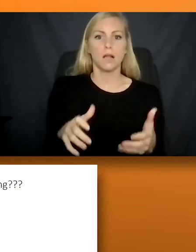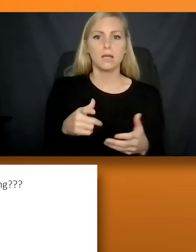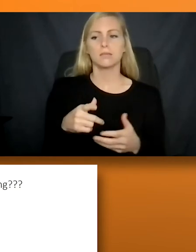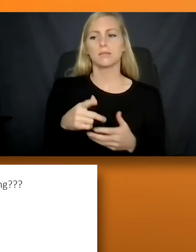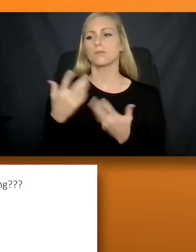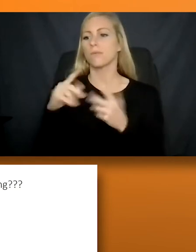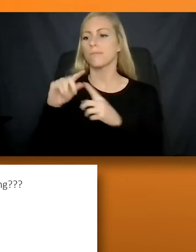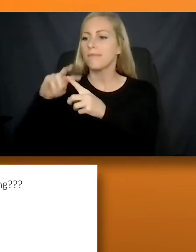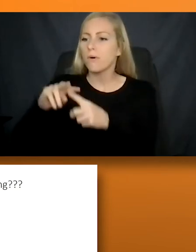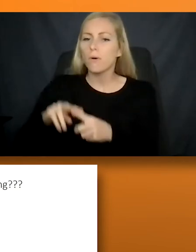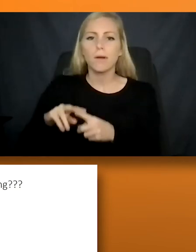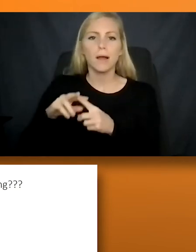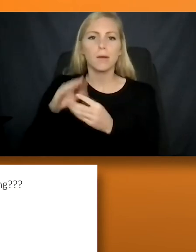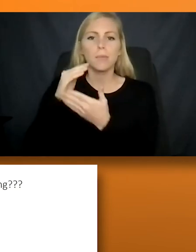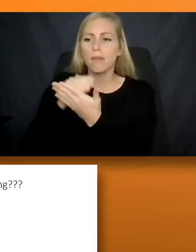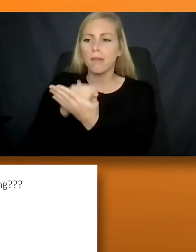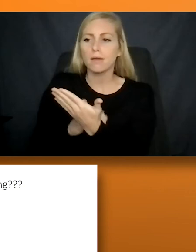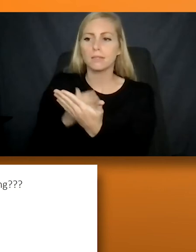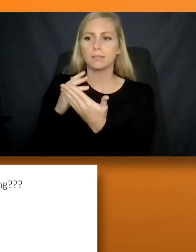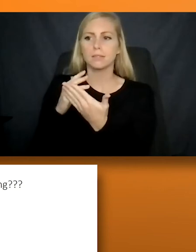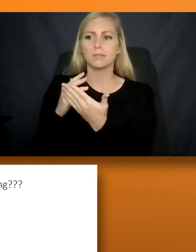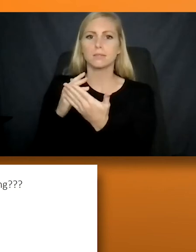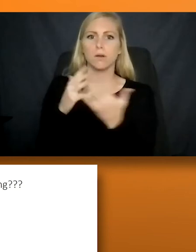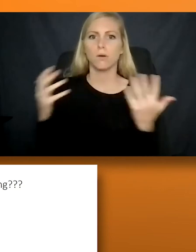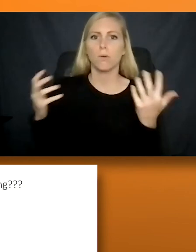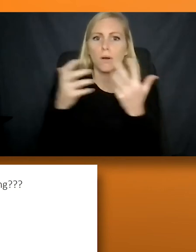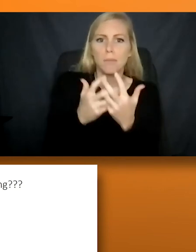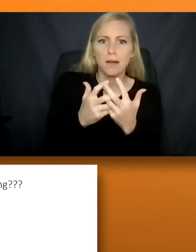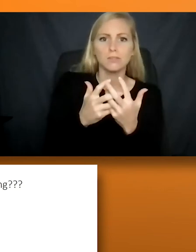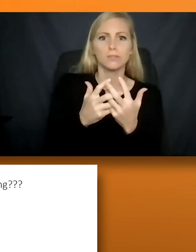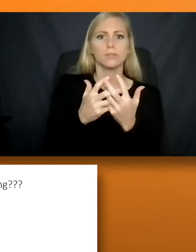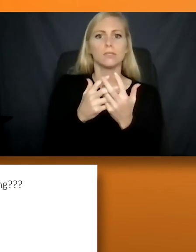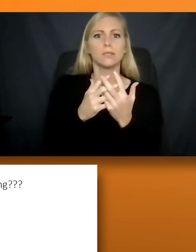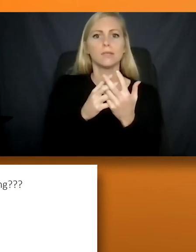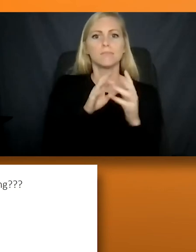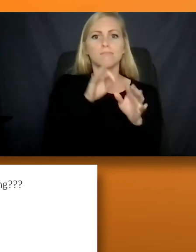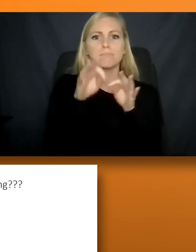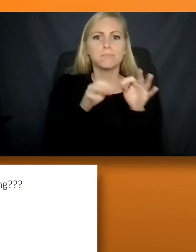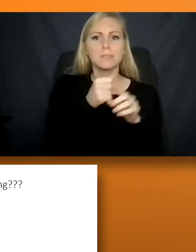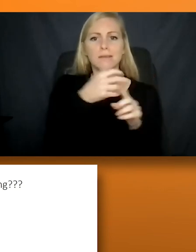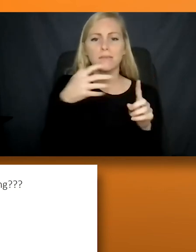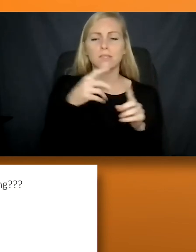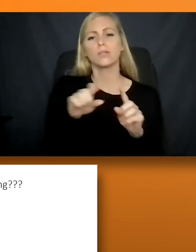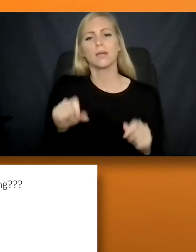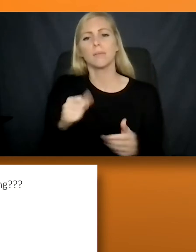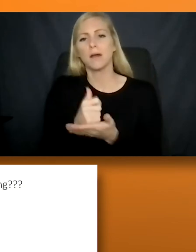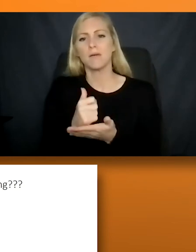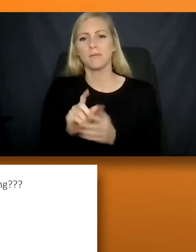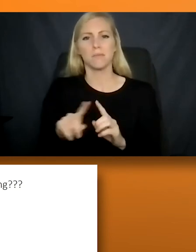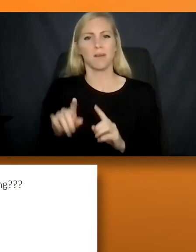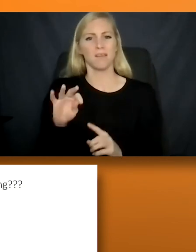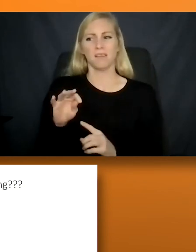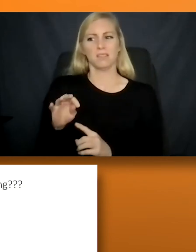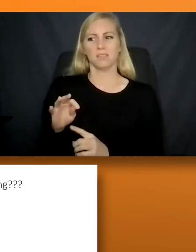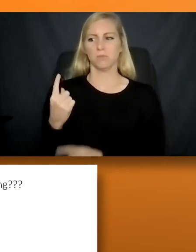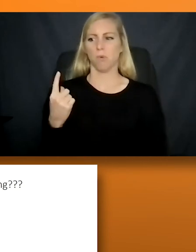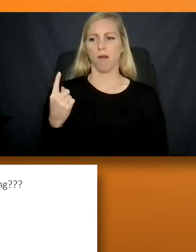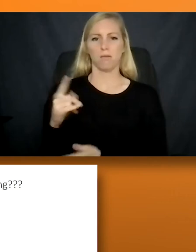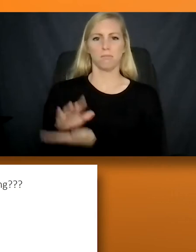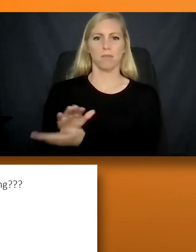you know, matching a vocabulary list with a passage-- the passage or teaching in-depth in class, the words are part of that, then that can be helpful.